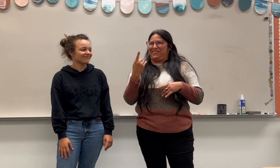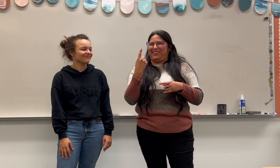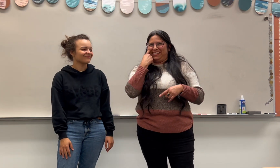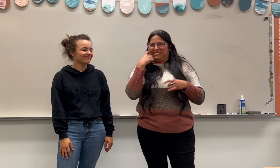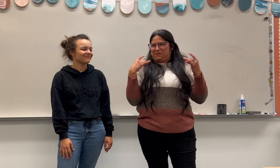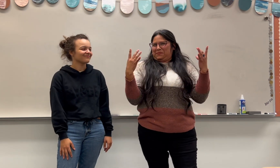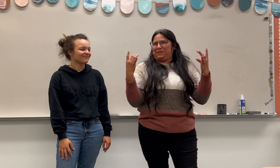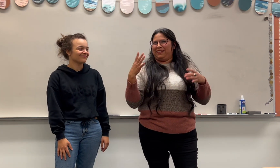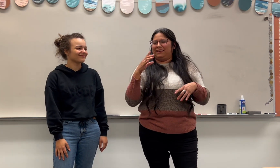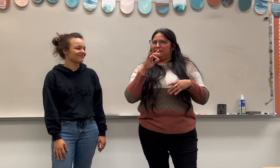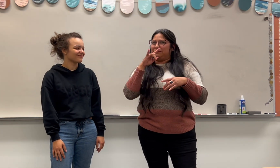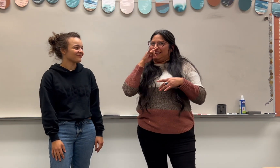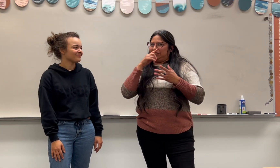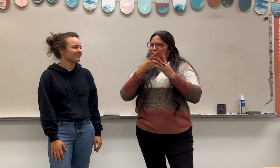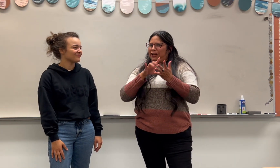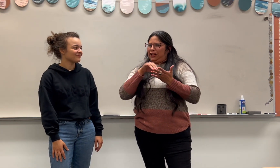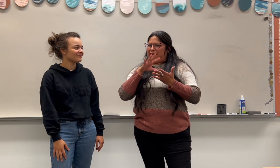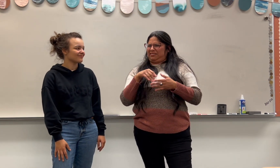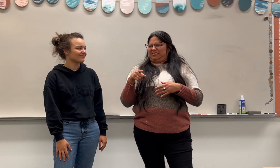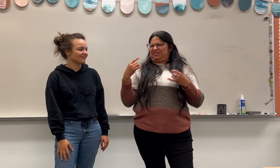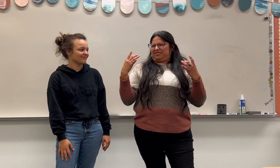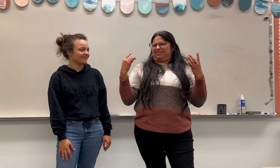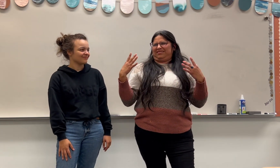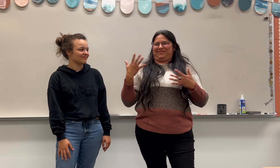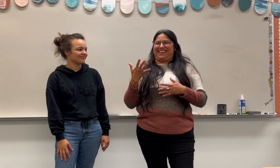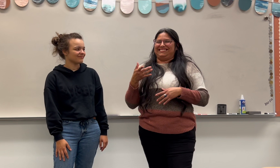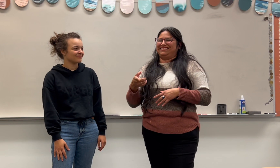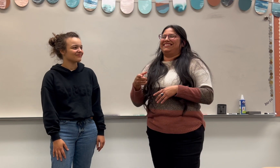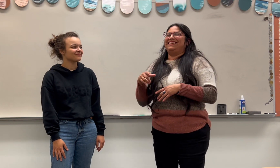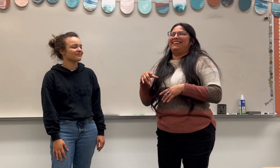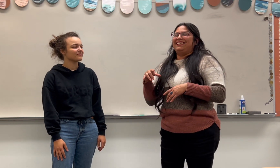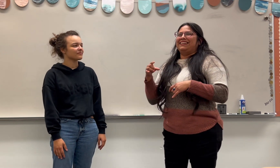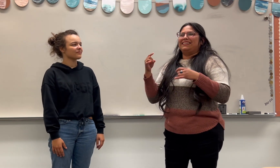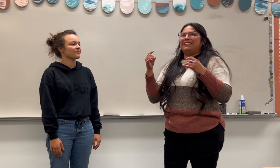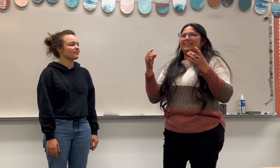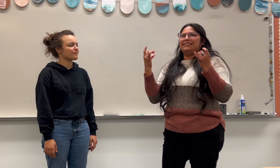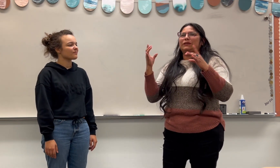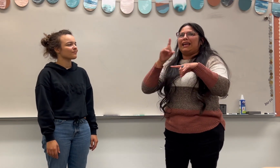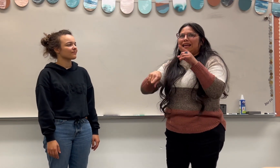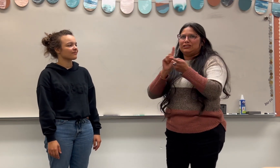um this sign which is translated as Pi Pi but the the difference between these signs is that